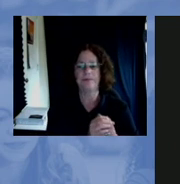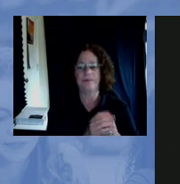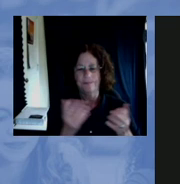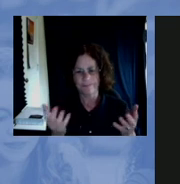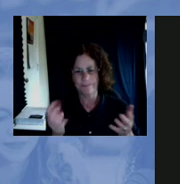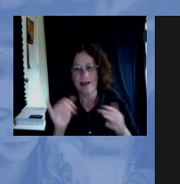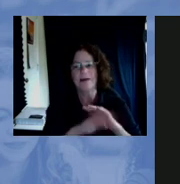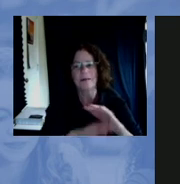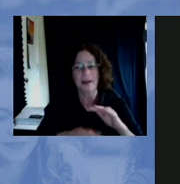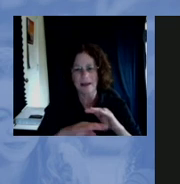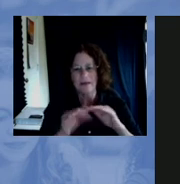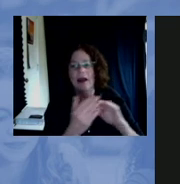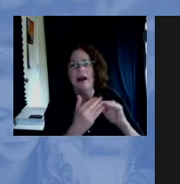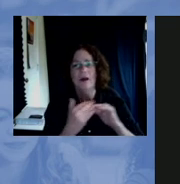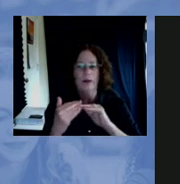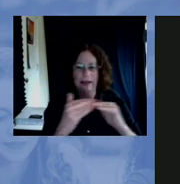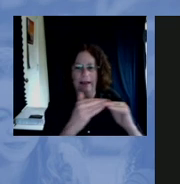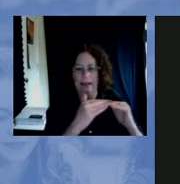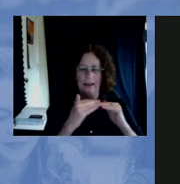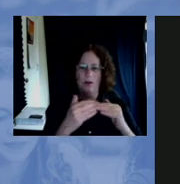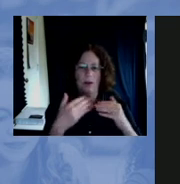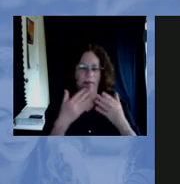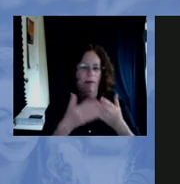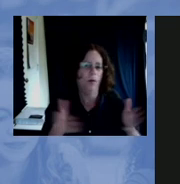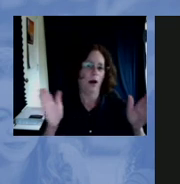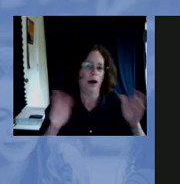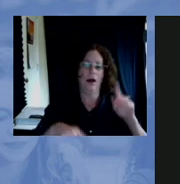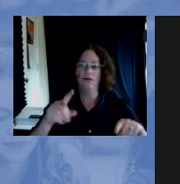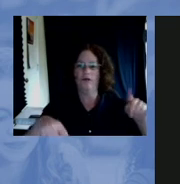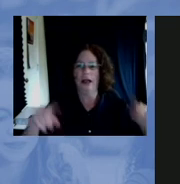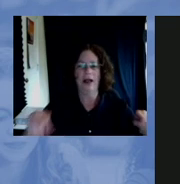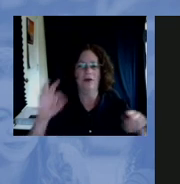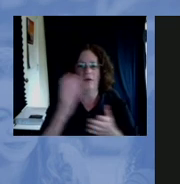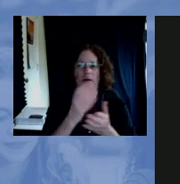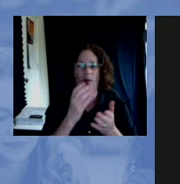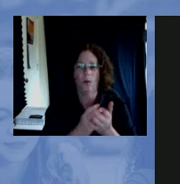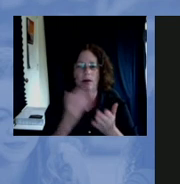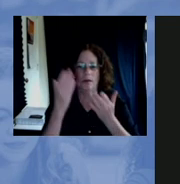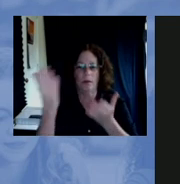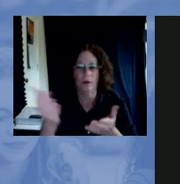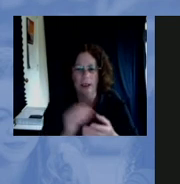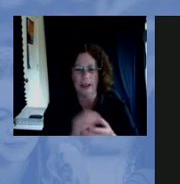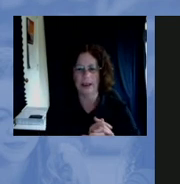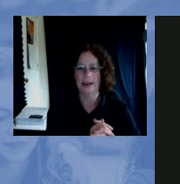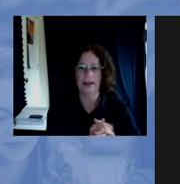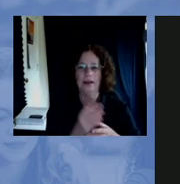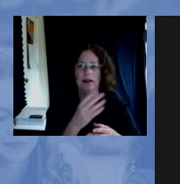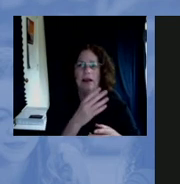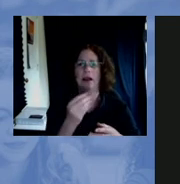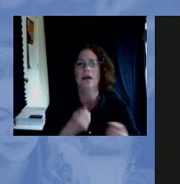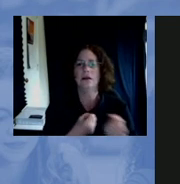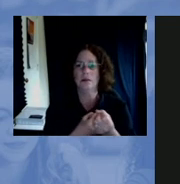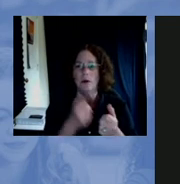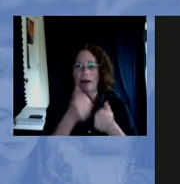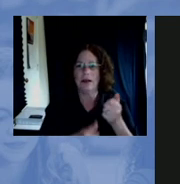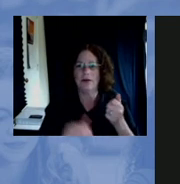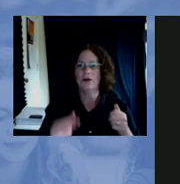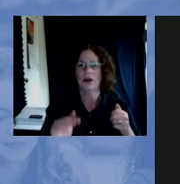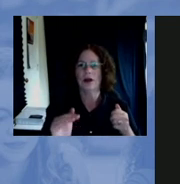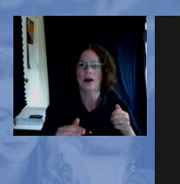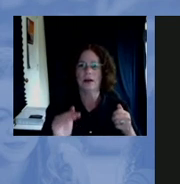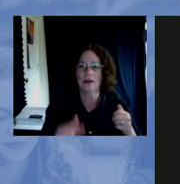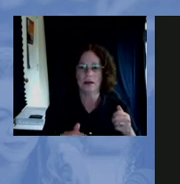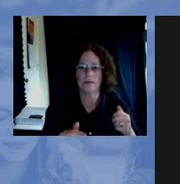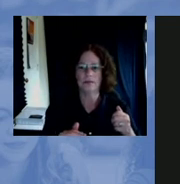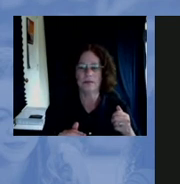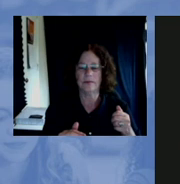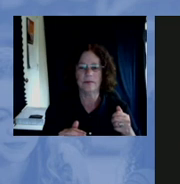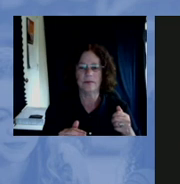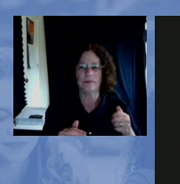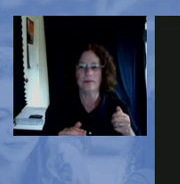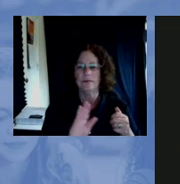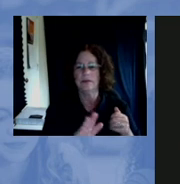WE HAVE A WIDE RANGE OF COURSE OFFERINGS AND WE SUPPORT EACH CHILD'S INDIVIDUAL SUCCESS.